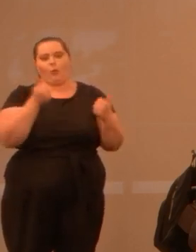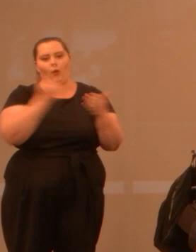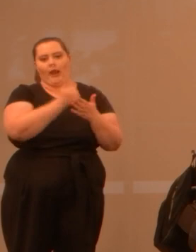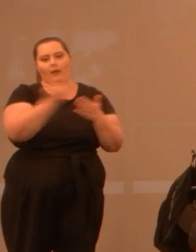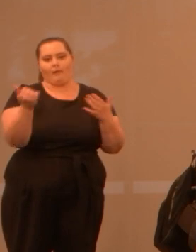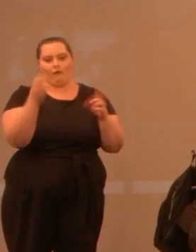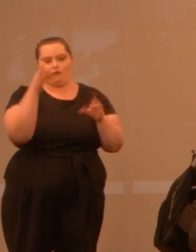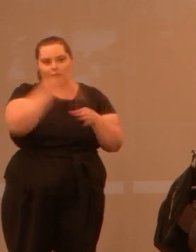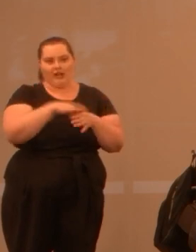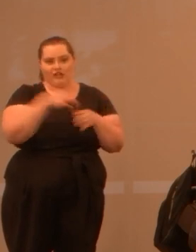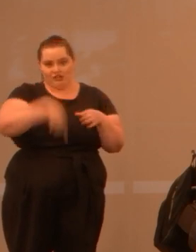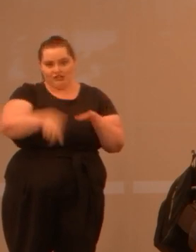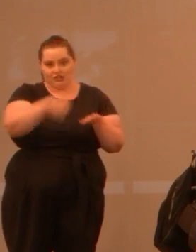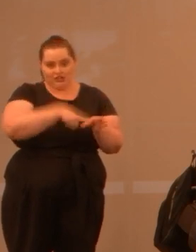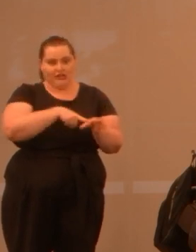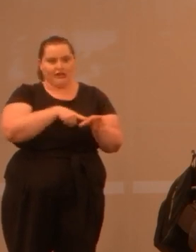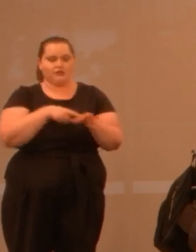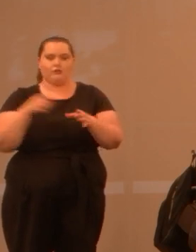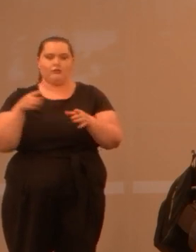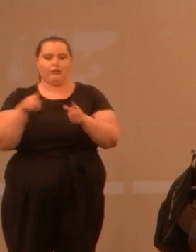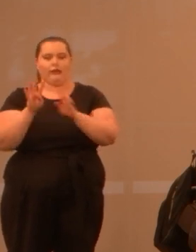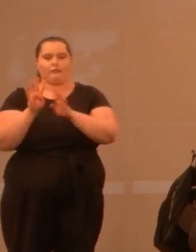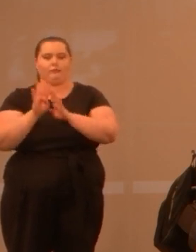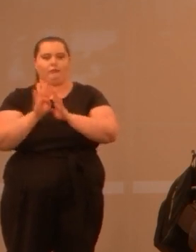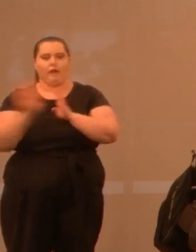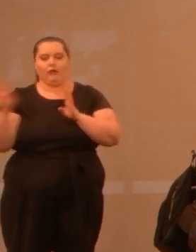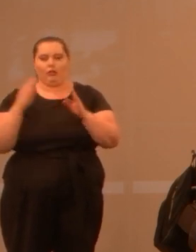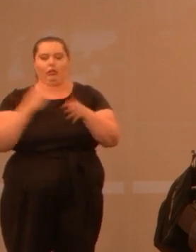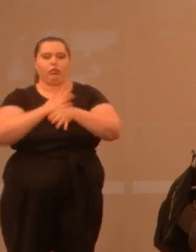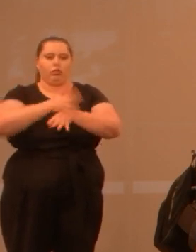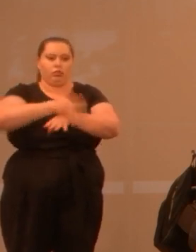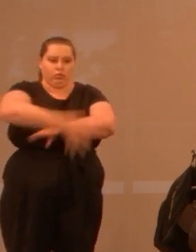burned the midnight oil I suspect and got them all done in time with our record